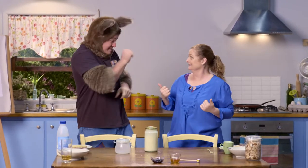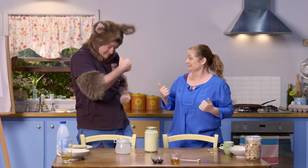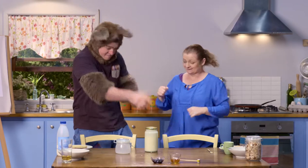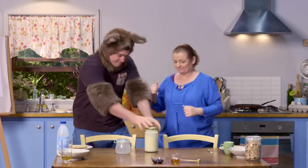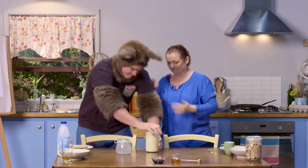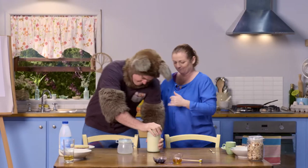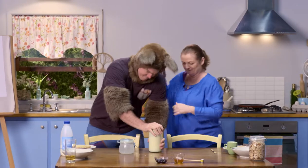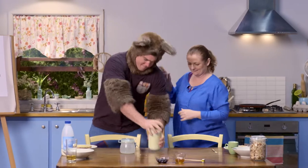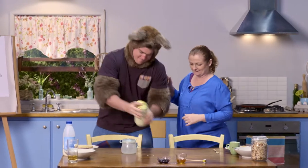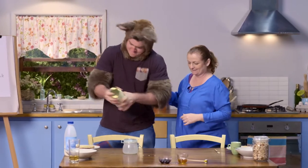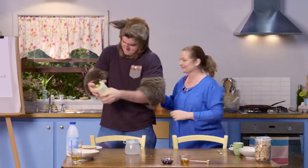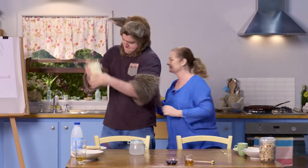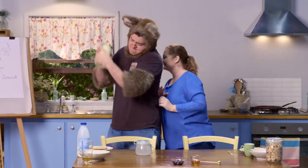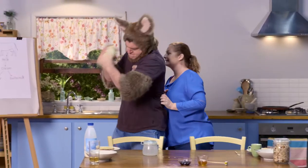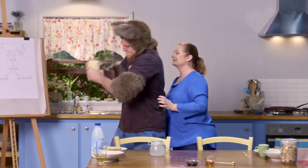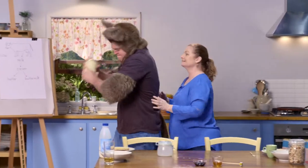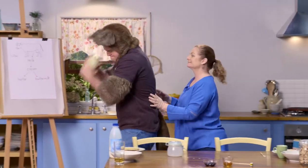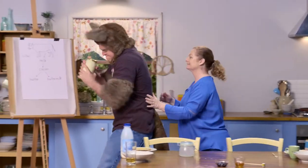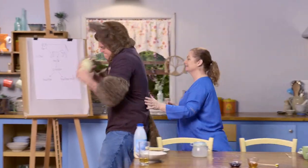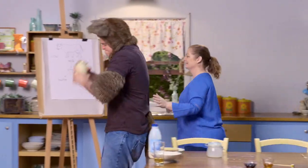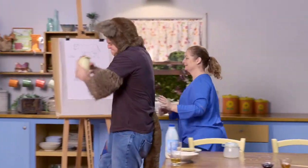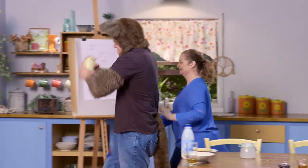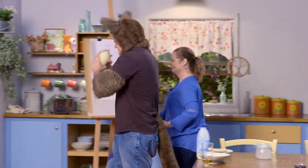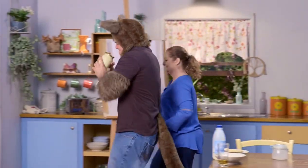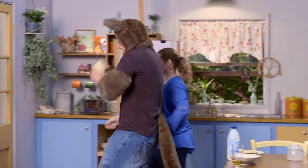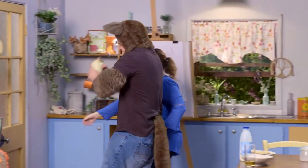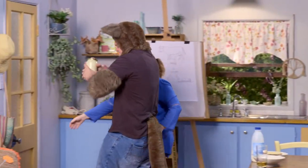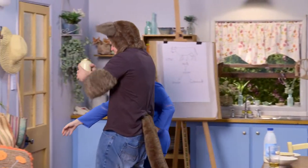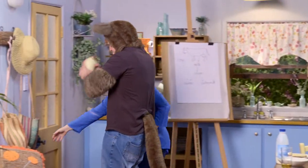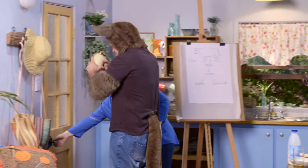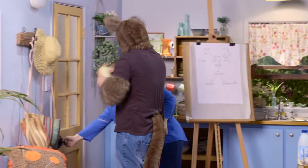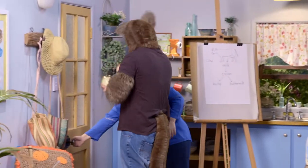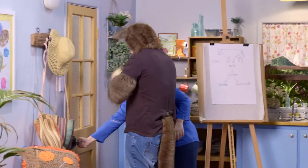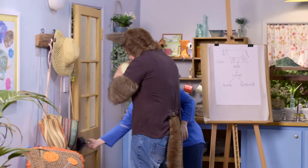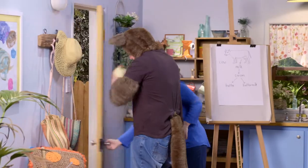Oh, OK. Shake. Shake, shake, shake, shake, shake, shake, shake.